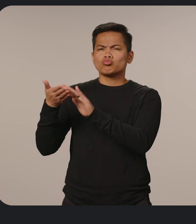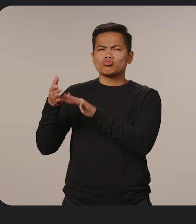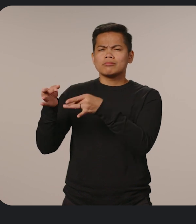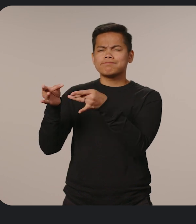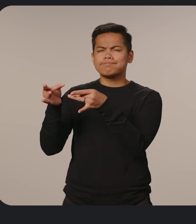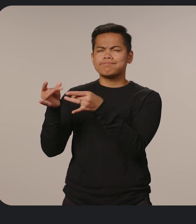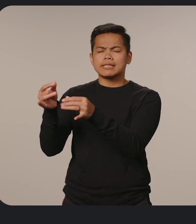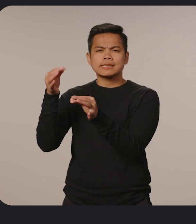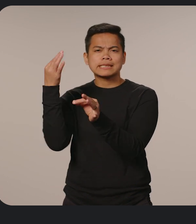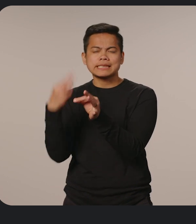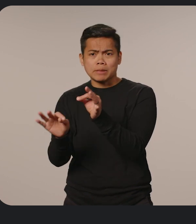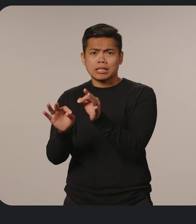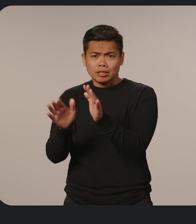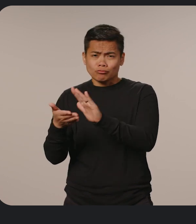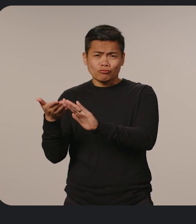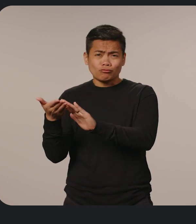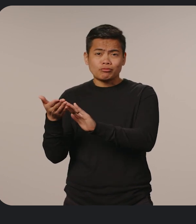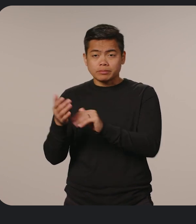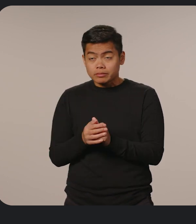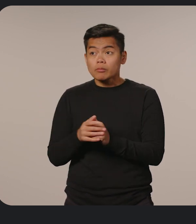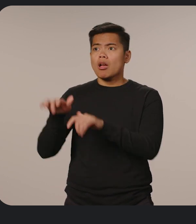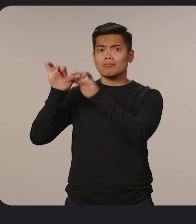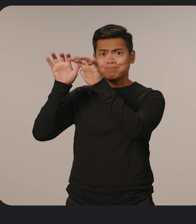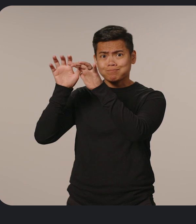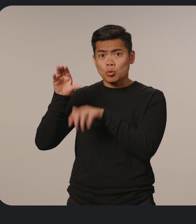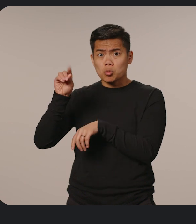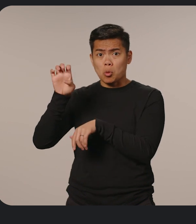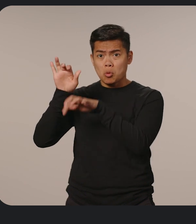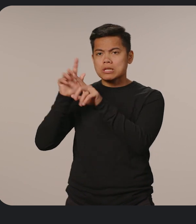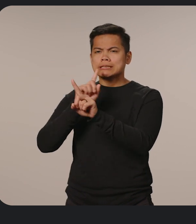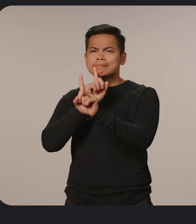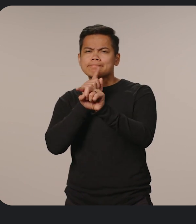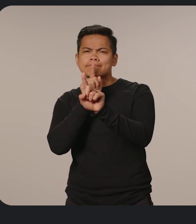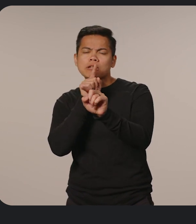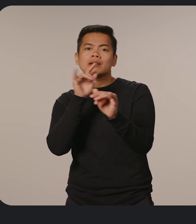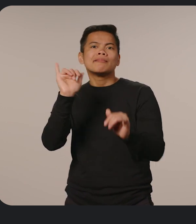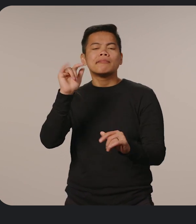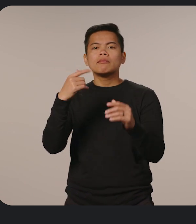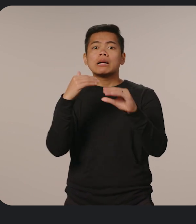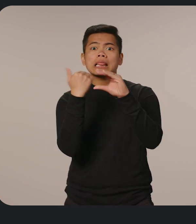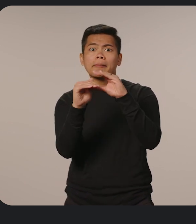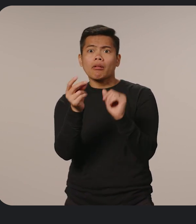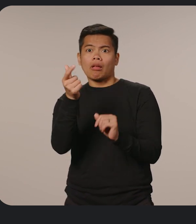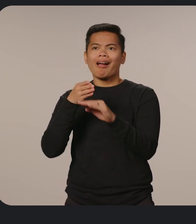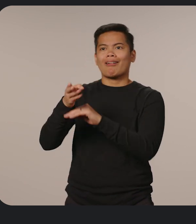functions High development by letting you run code in response to events such as sending a welcome email when a user